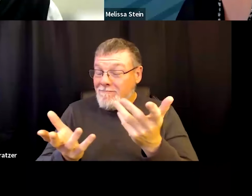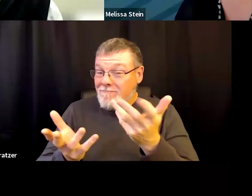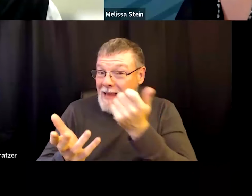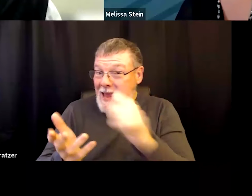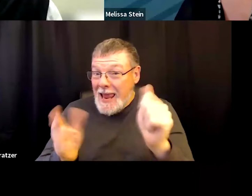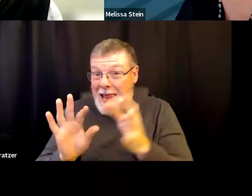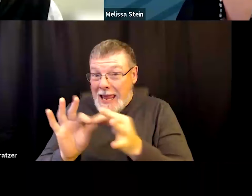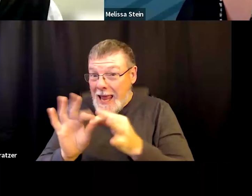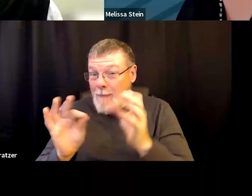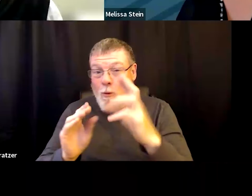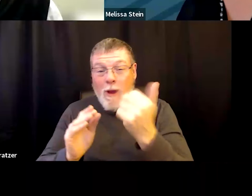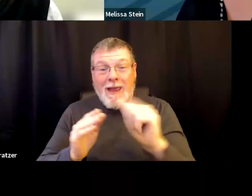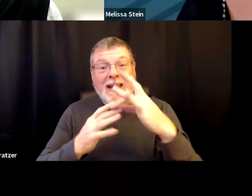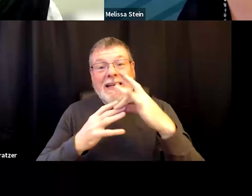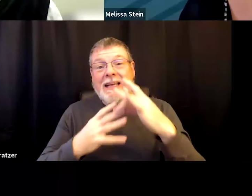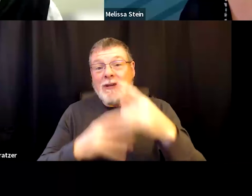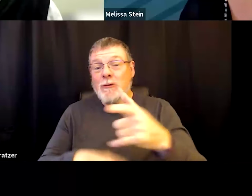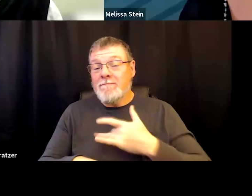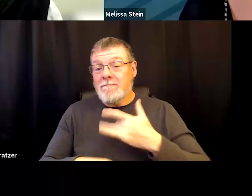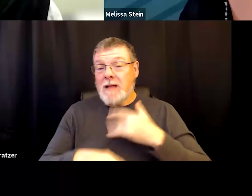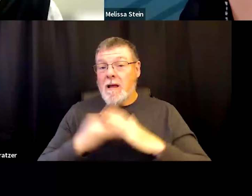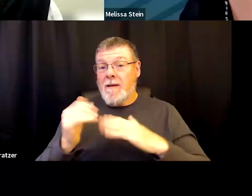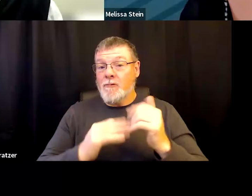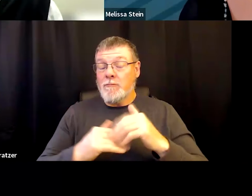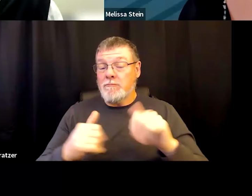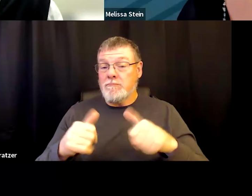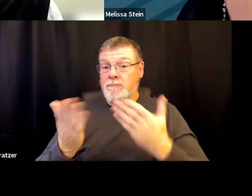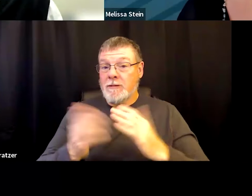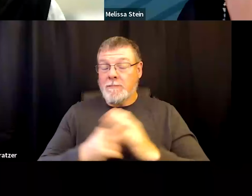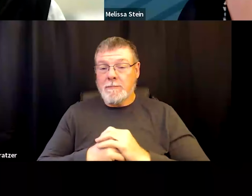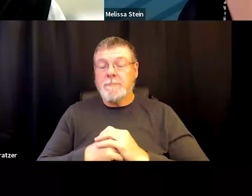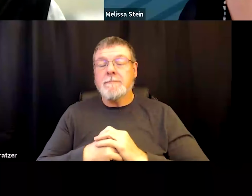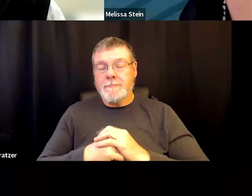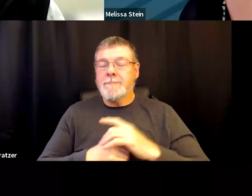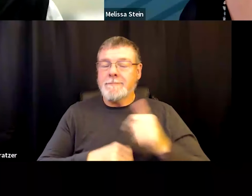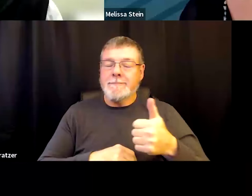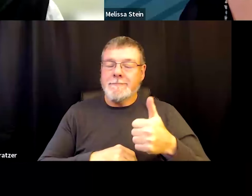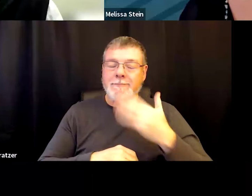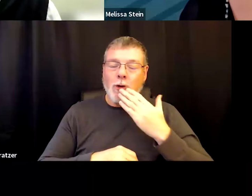or any guidance that you would feel comfortable providing in response to that? Yeah, that's a great question and you know,